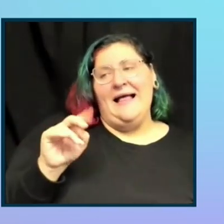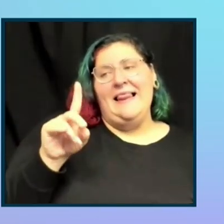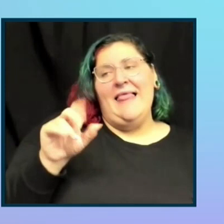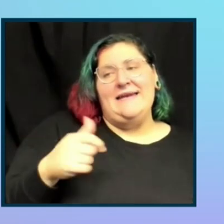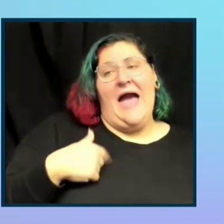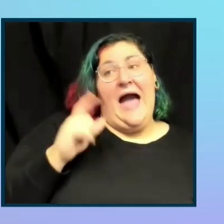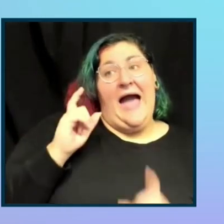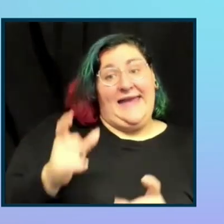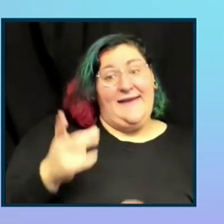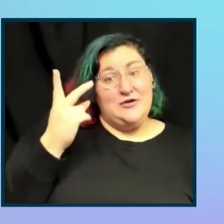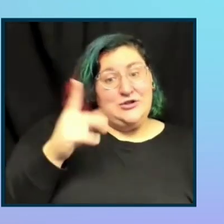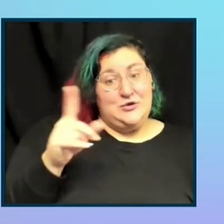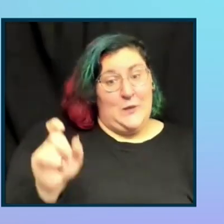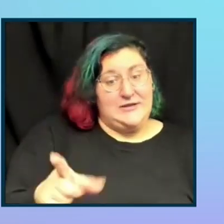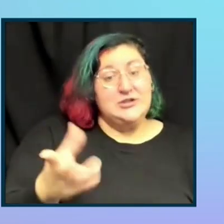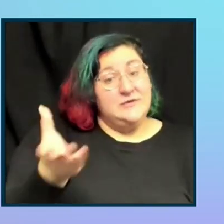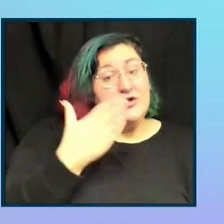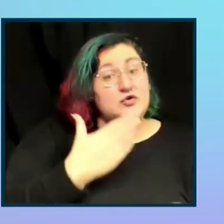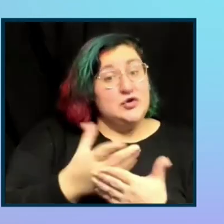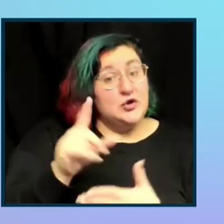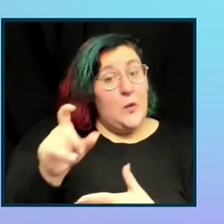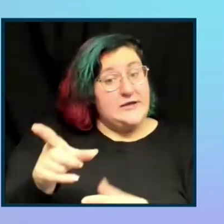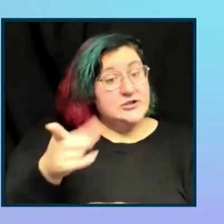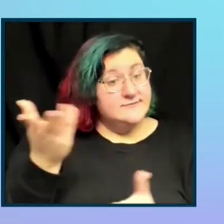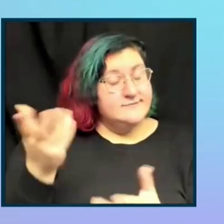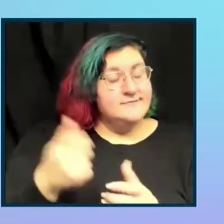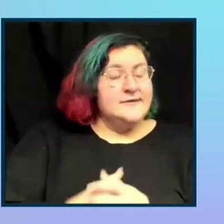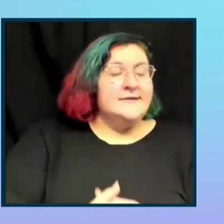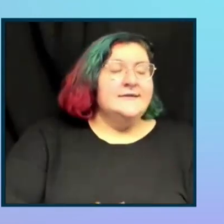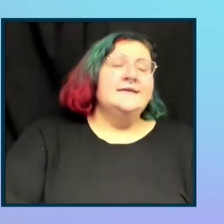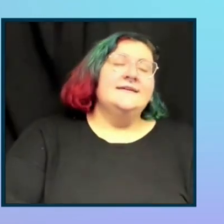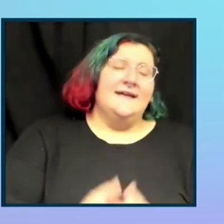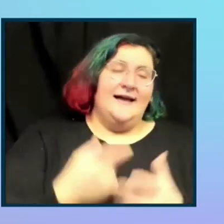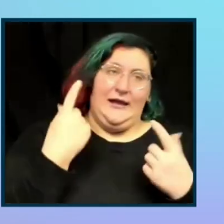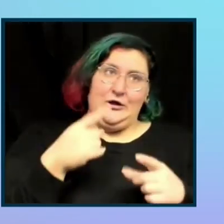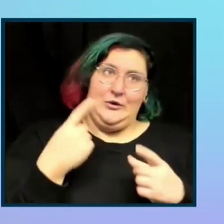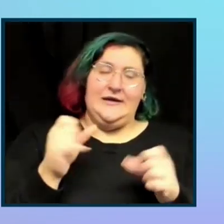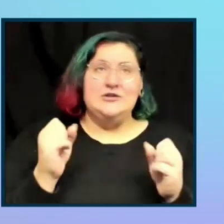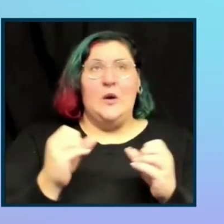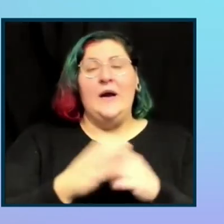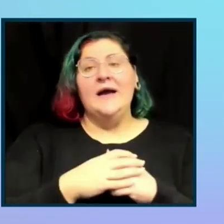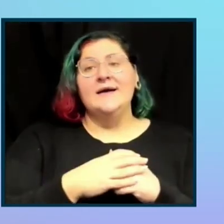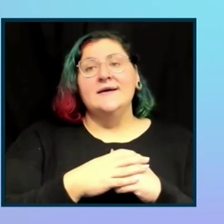She asked good questions. Yeah, agreed, agreed. So it depends on who you are.